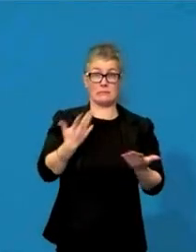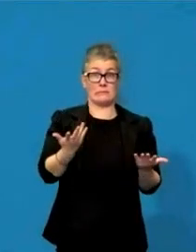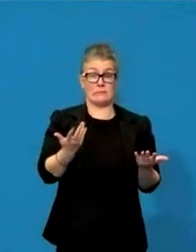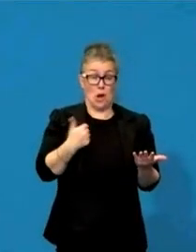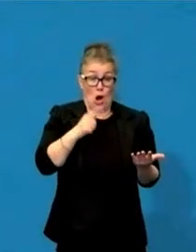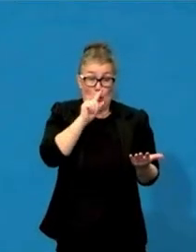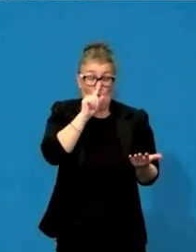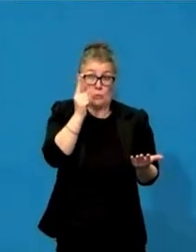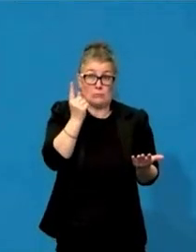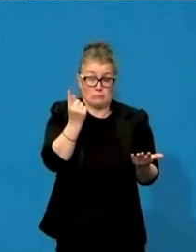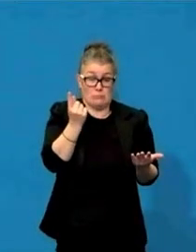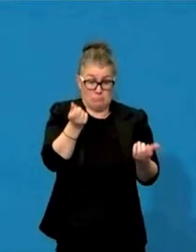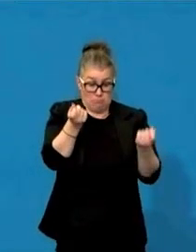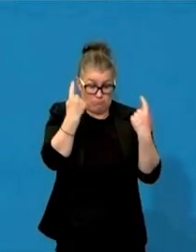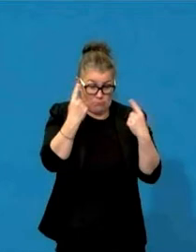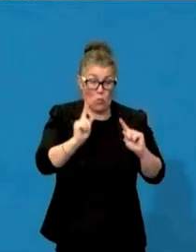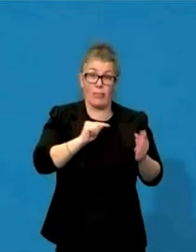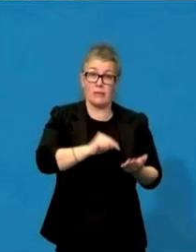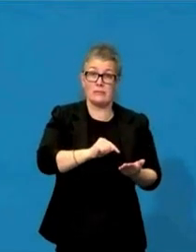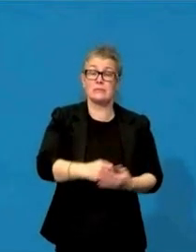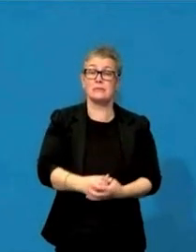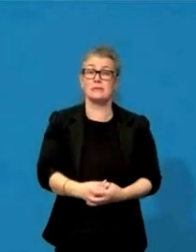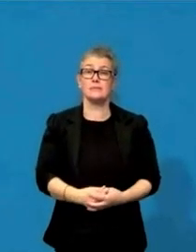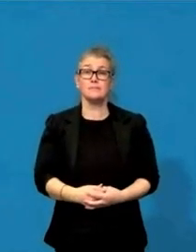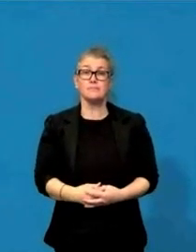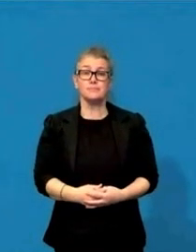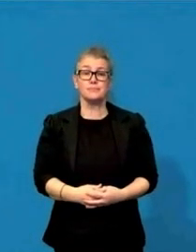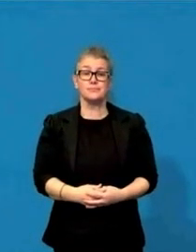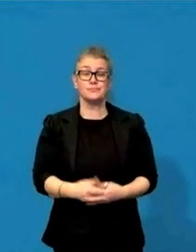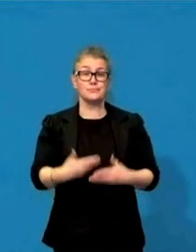And did anyone sit down and explain it?